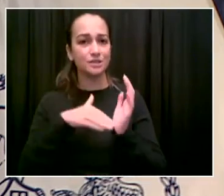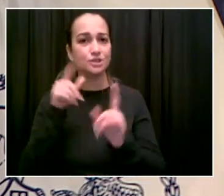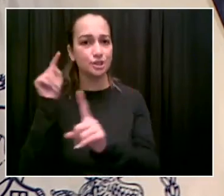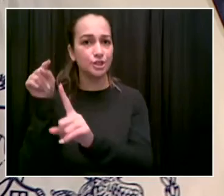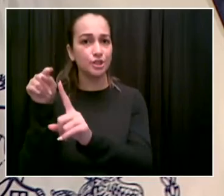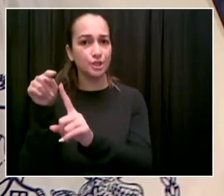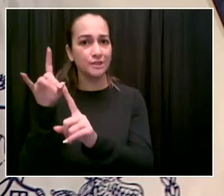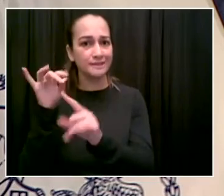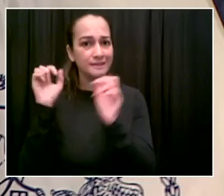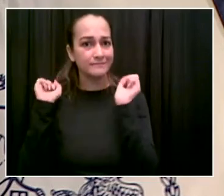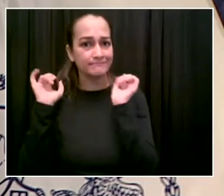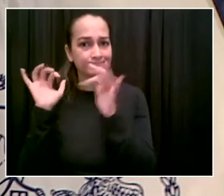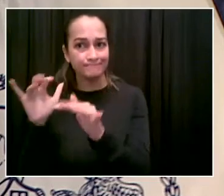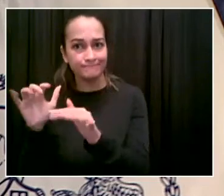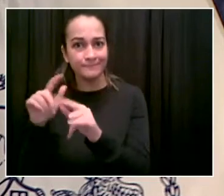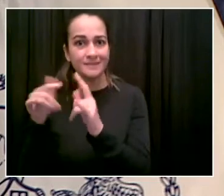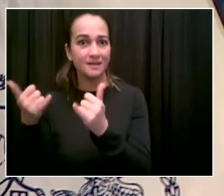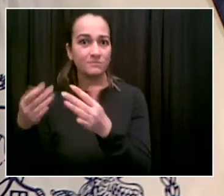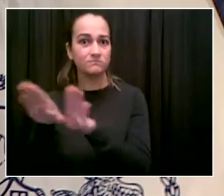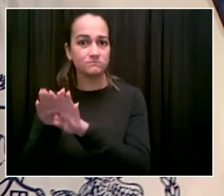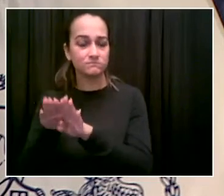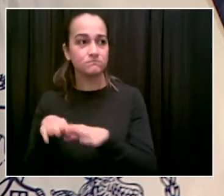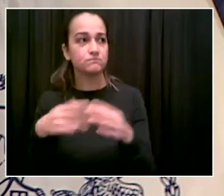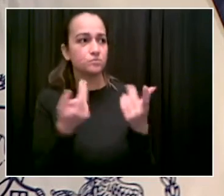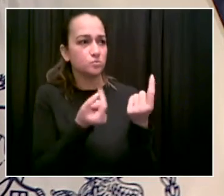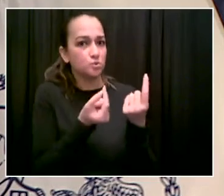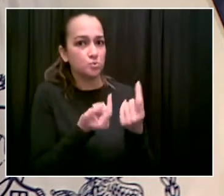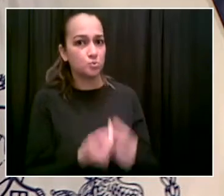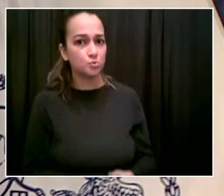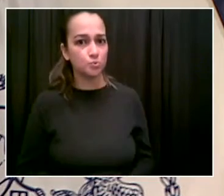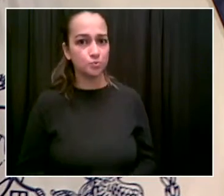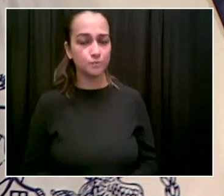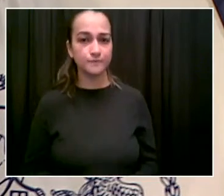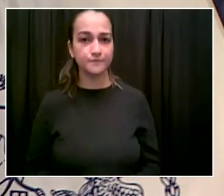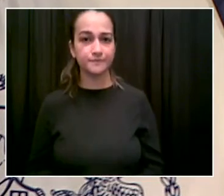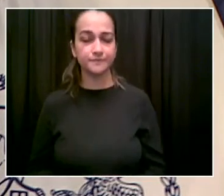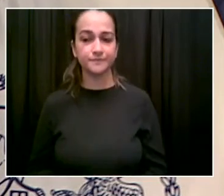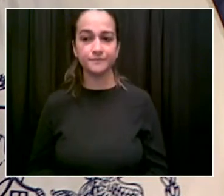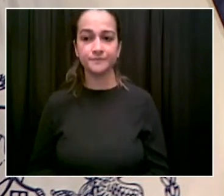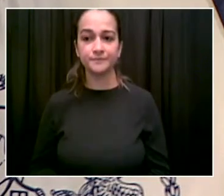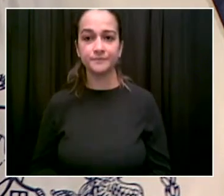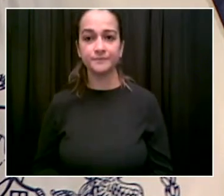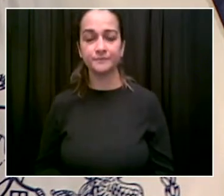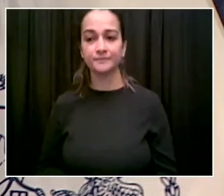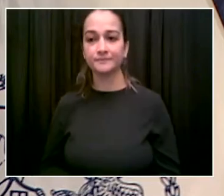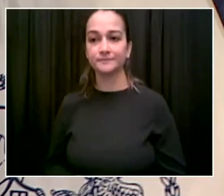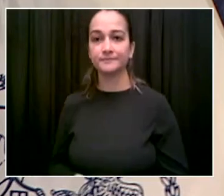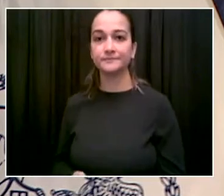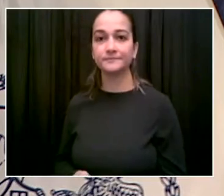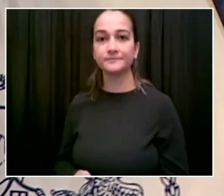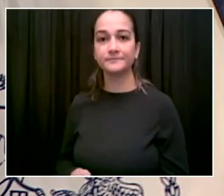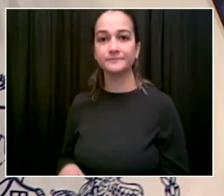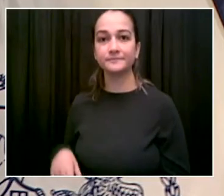STE ATOPERATED ANYMORE. WHAT IS HAPPENING WITH THAT? WE WILL CERTAINLY BE